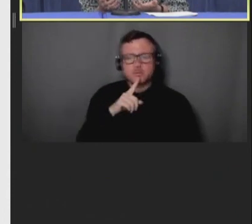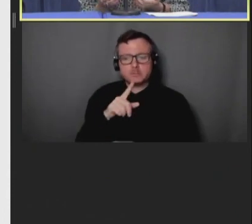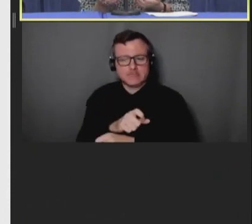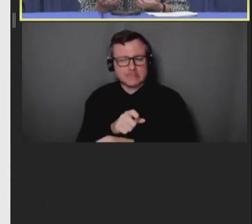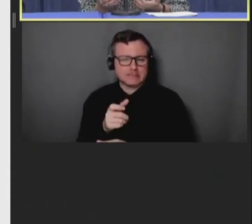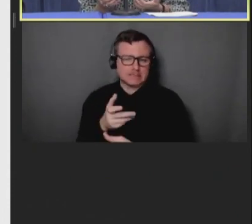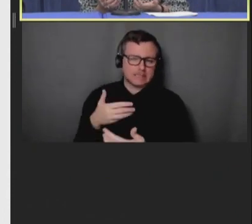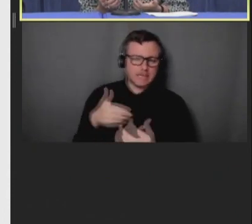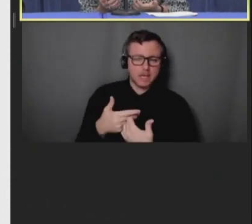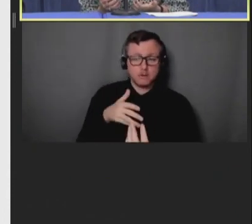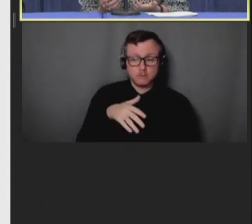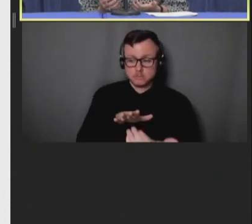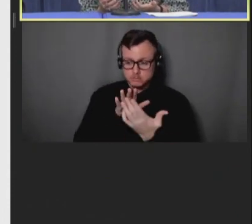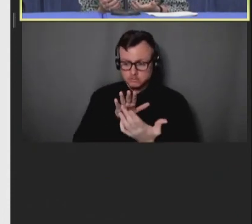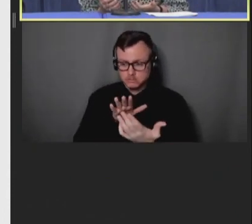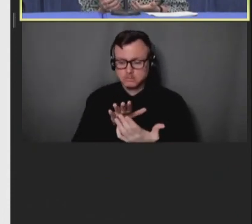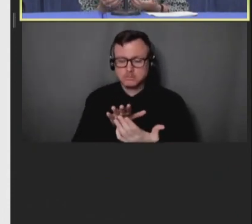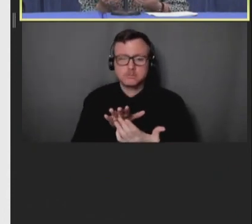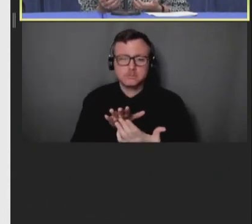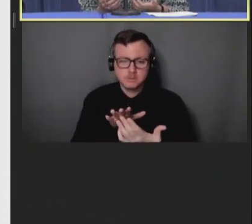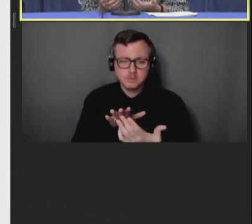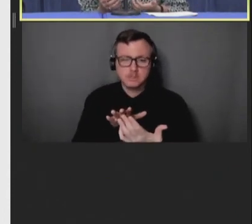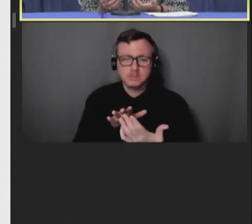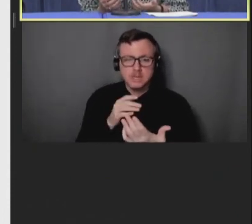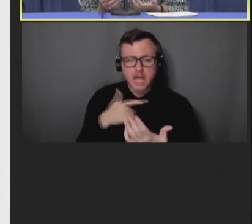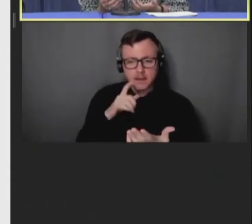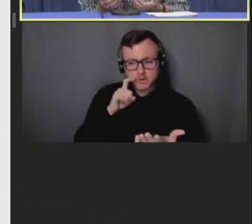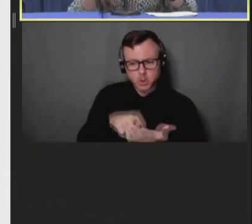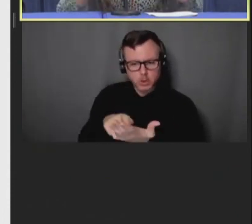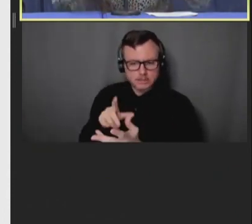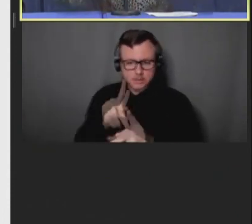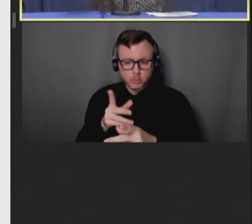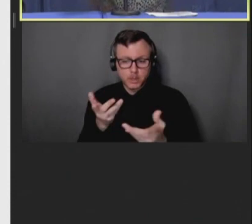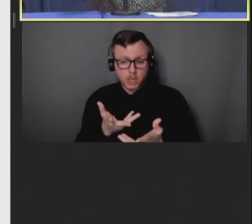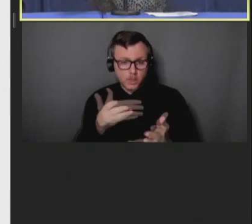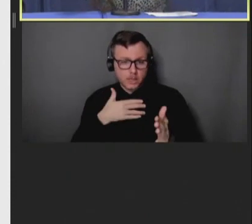I have identified people in this community that might be able to get this done. Go do the thing.